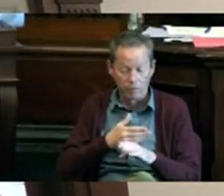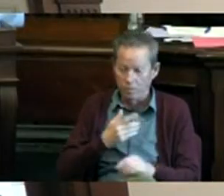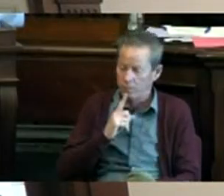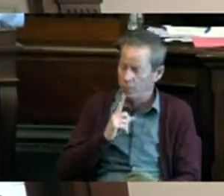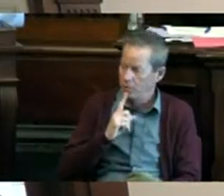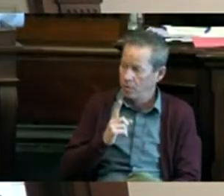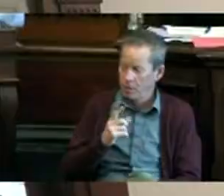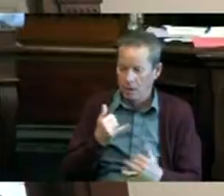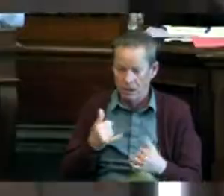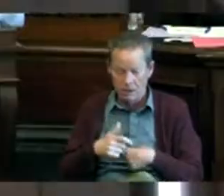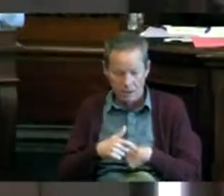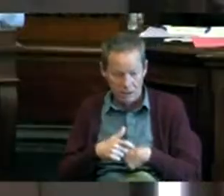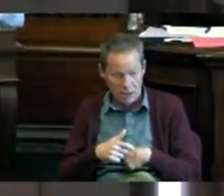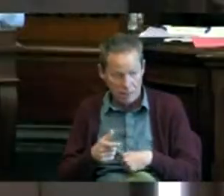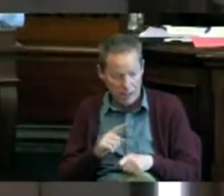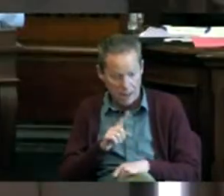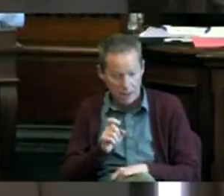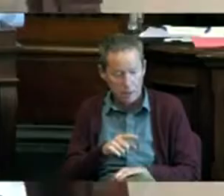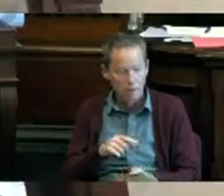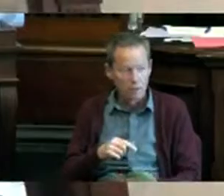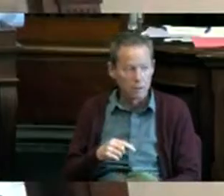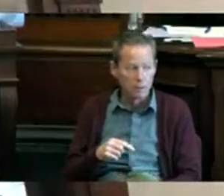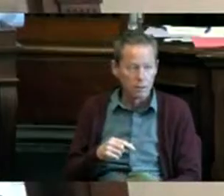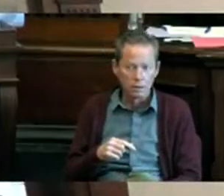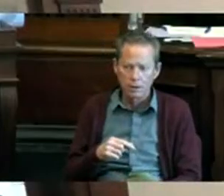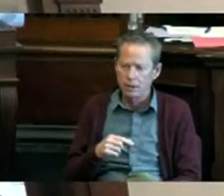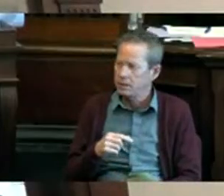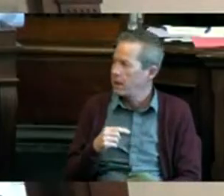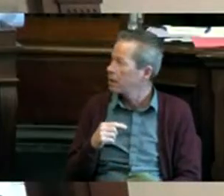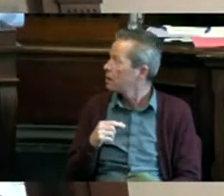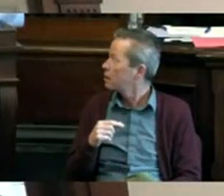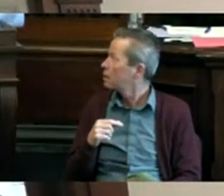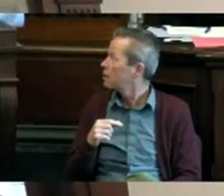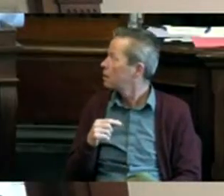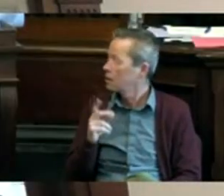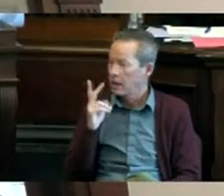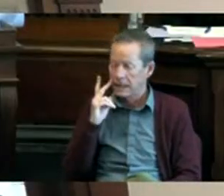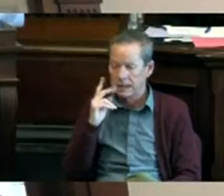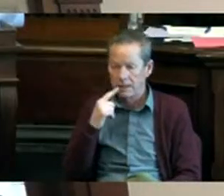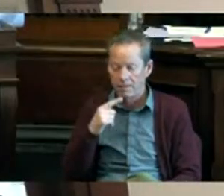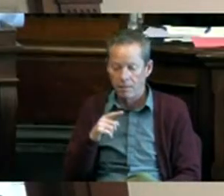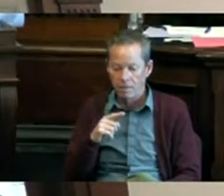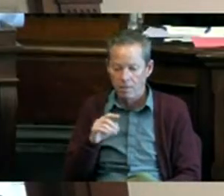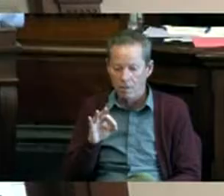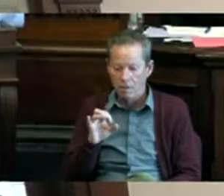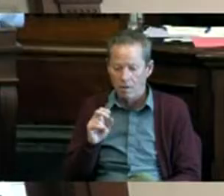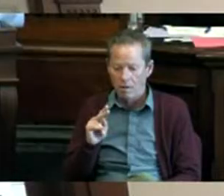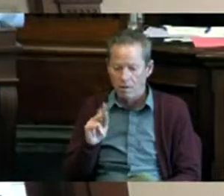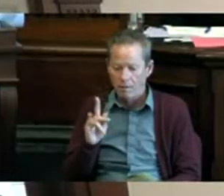Are we going to be discussing the schools that are being worked on at all, or you're